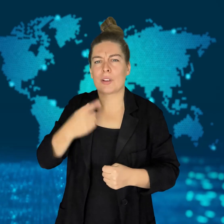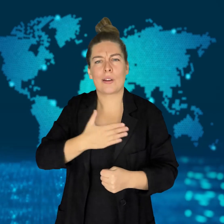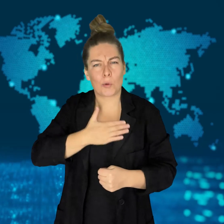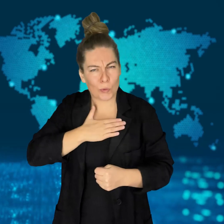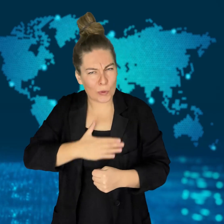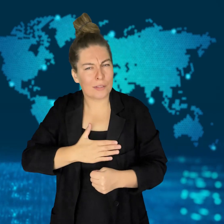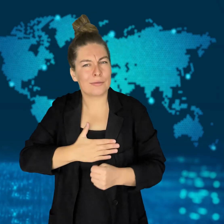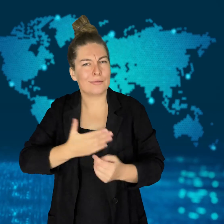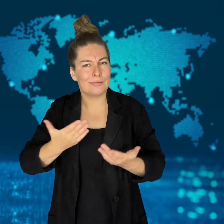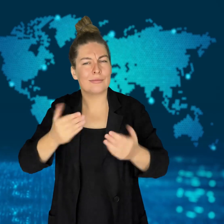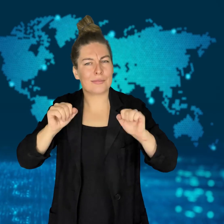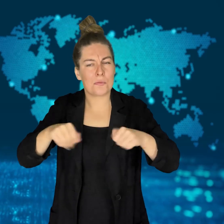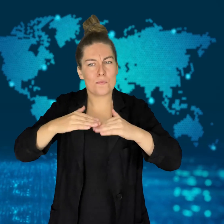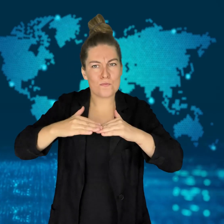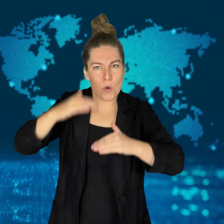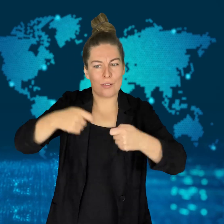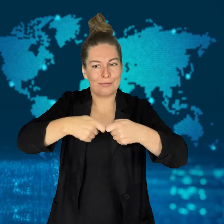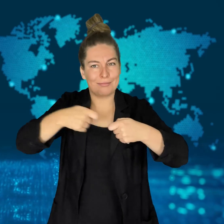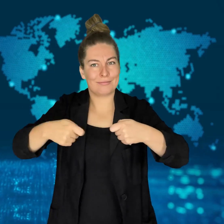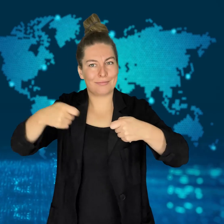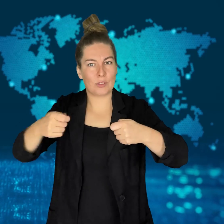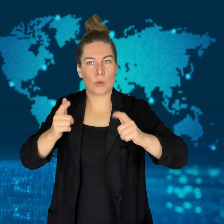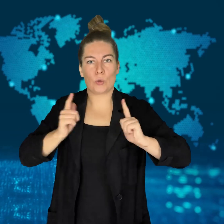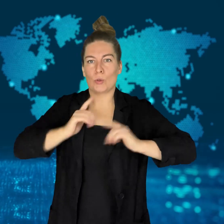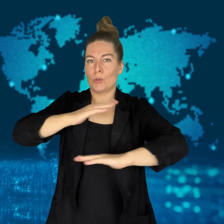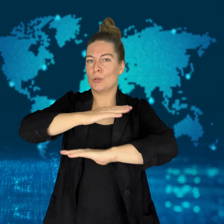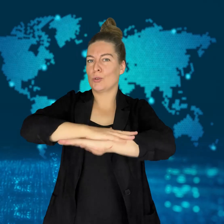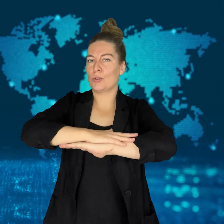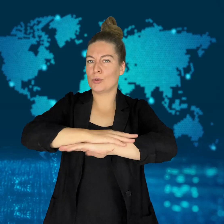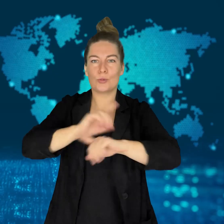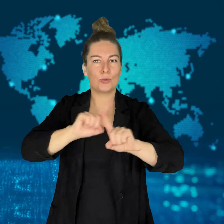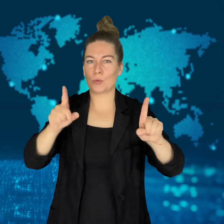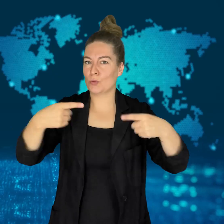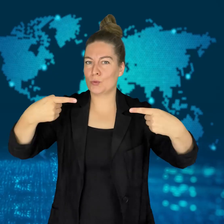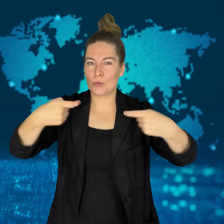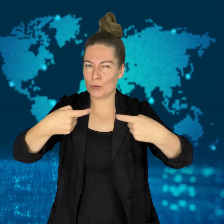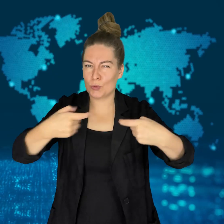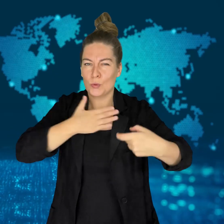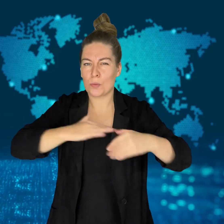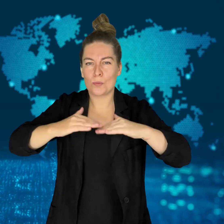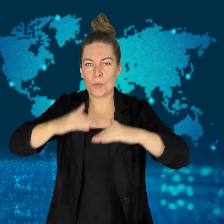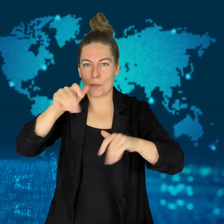extend the cease-fire if Hamas agreed.